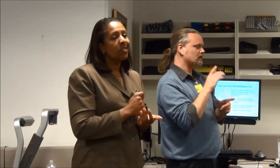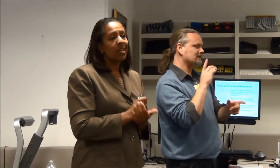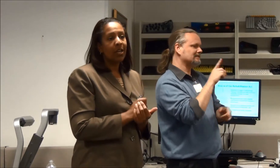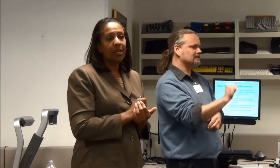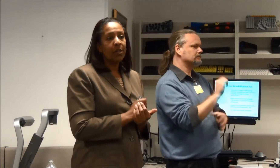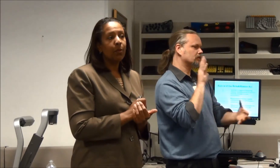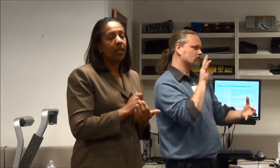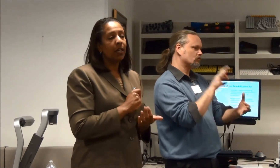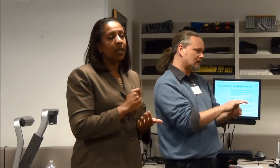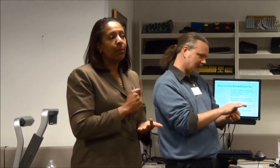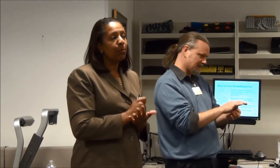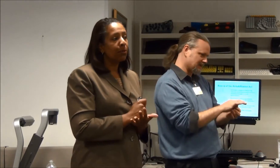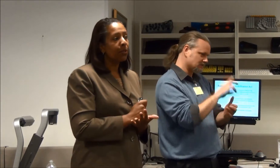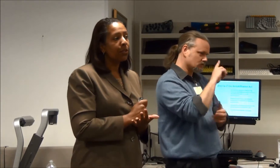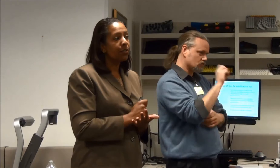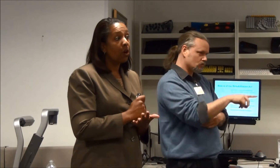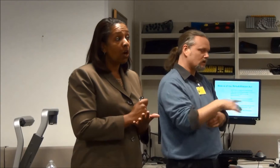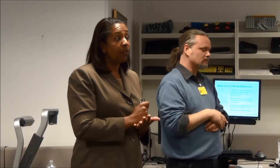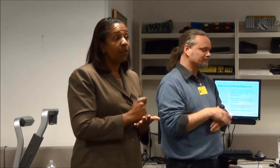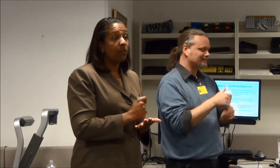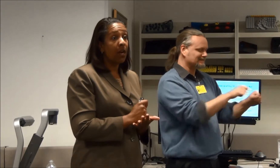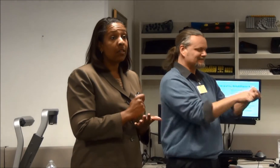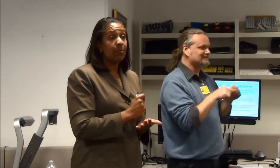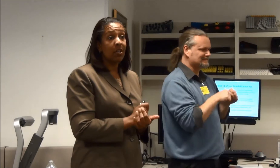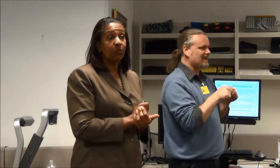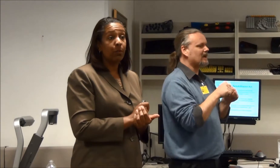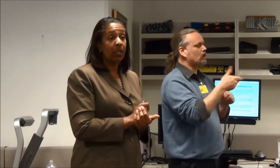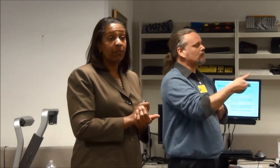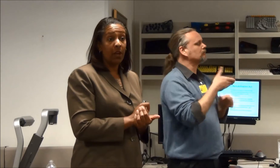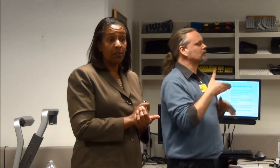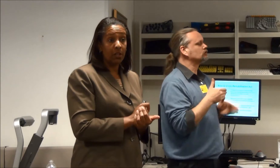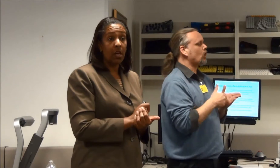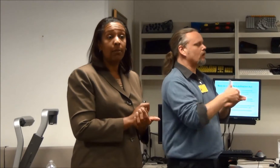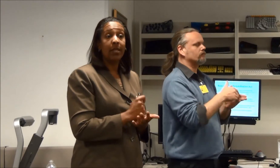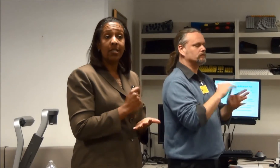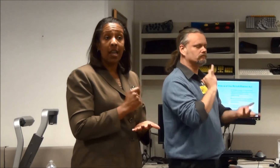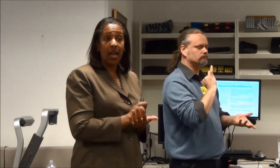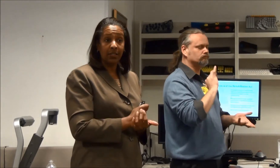This is an area where employers often find themselves running afoul with the law, because